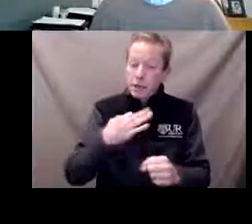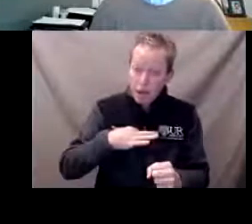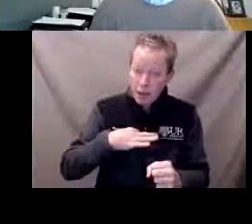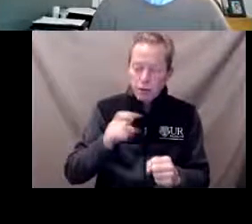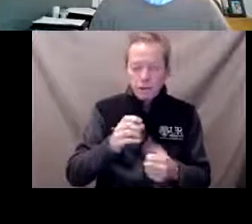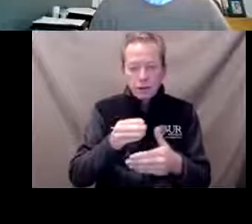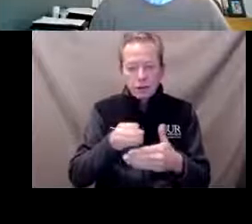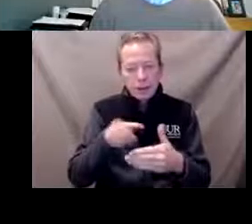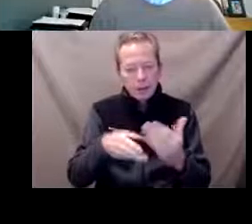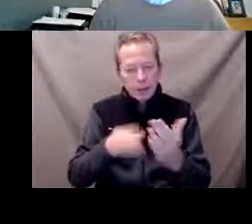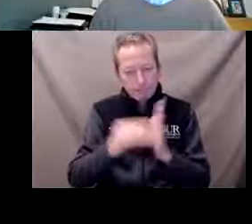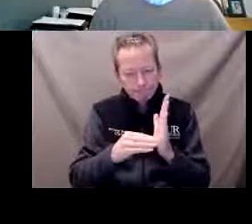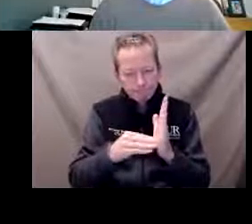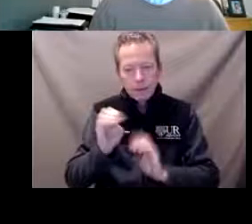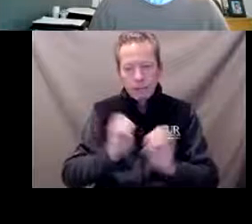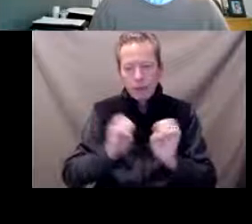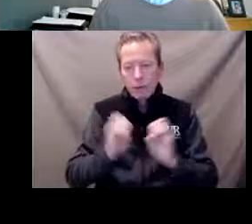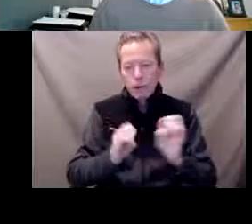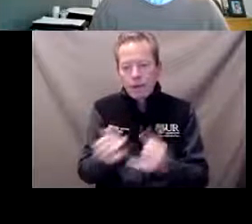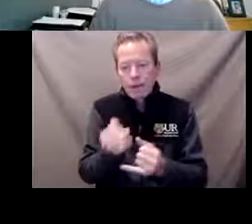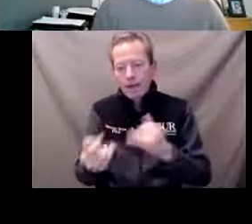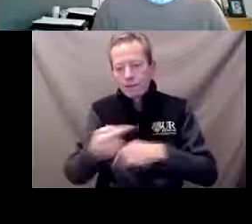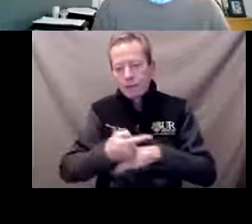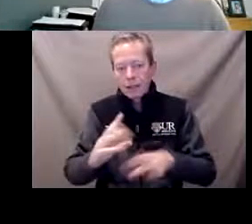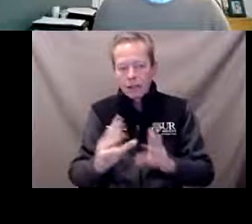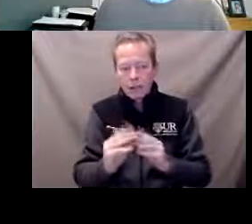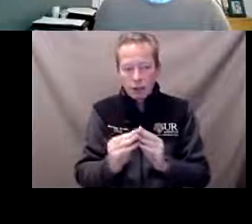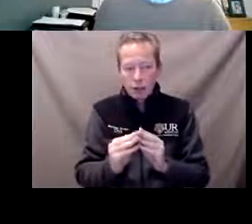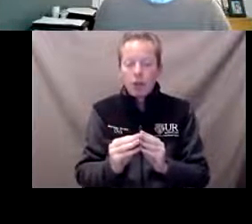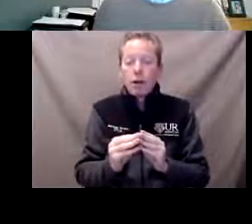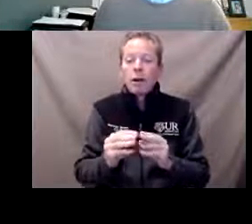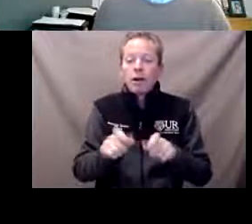evaluation survey at the end of today's session. This is sent out in the email